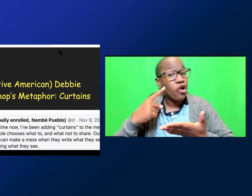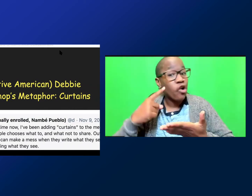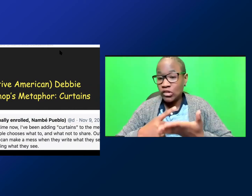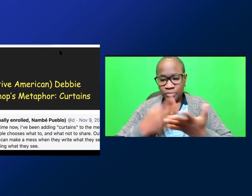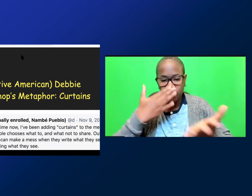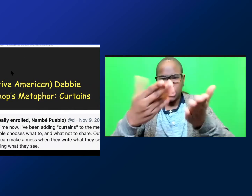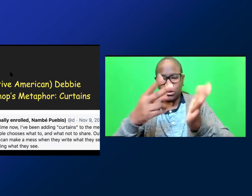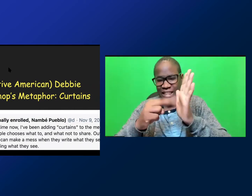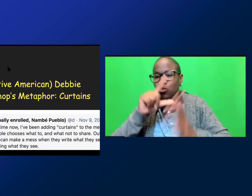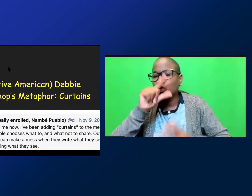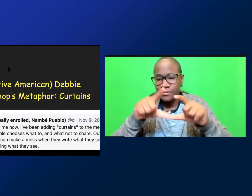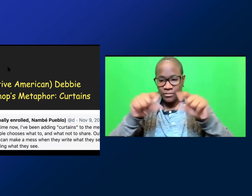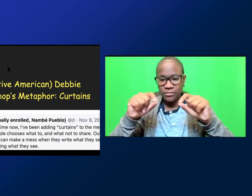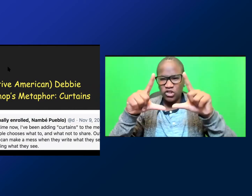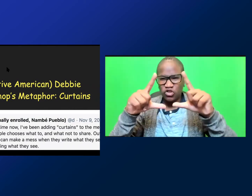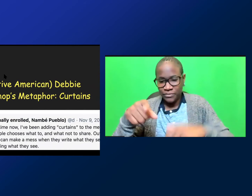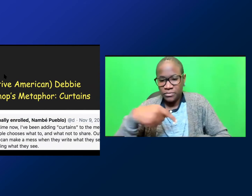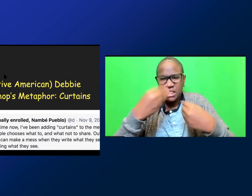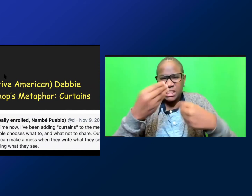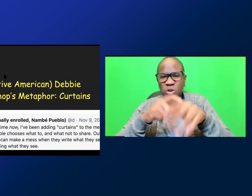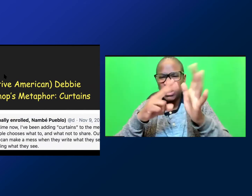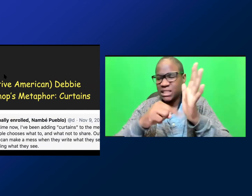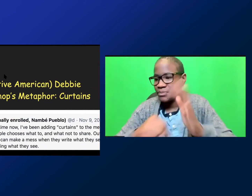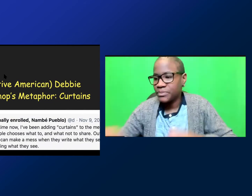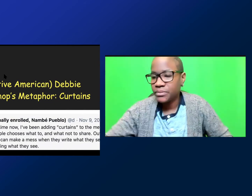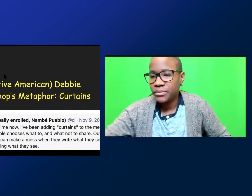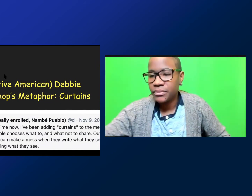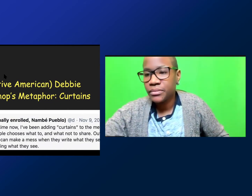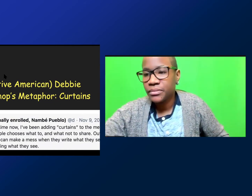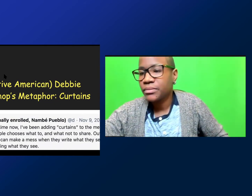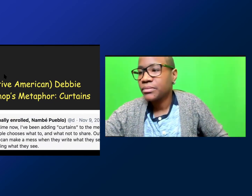woman named debbie reese who actually added to bishop's metaphor she said that i like